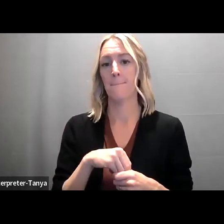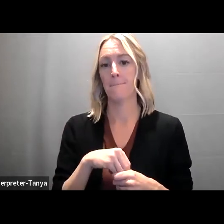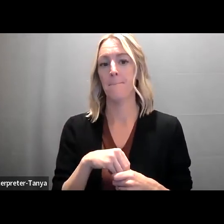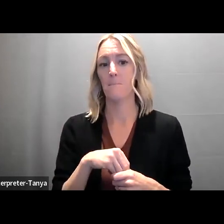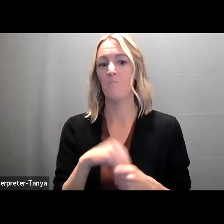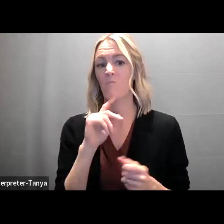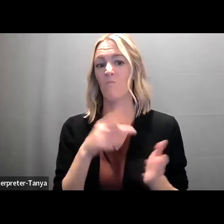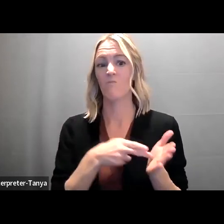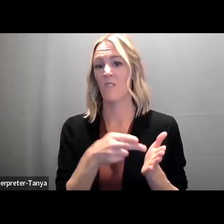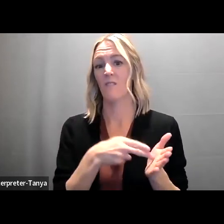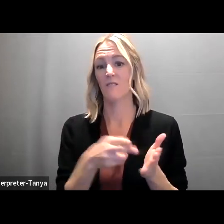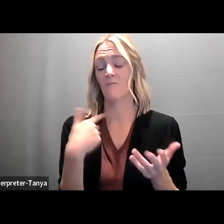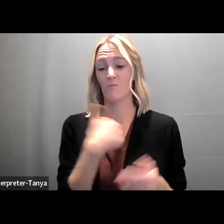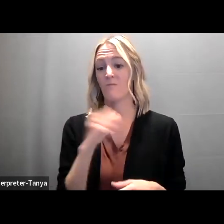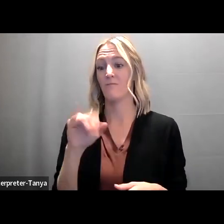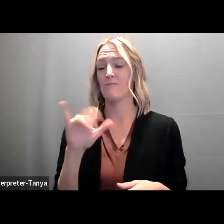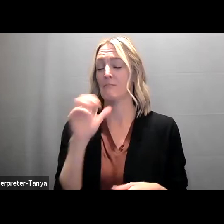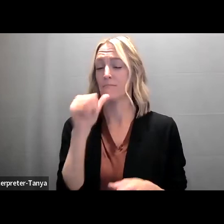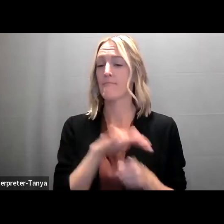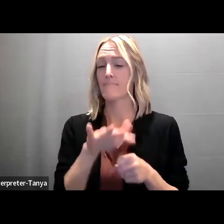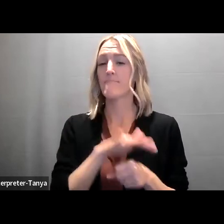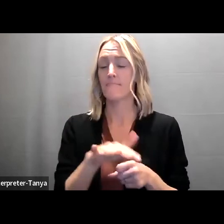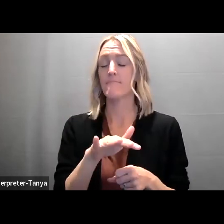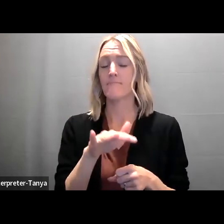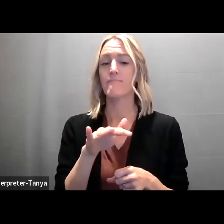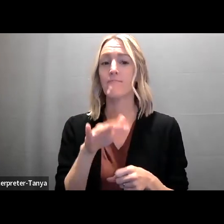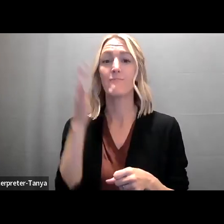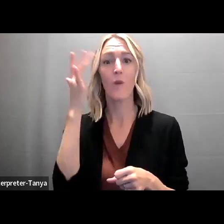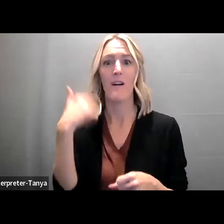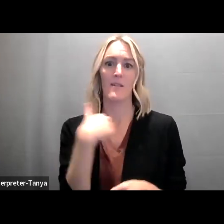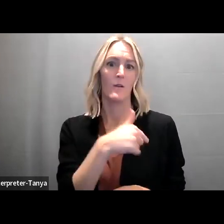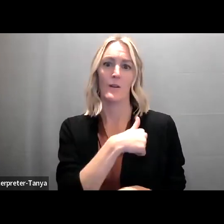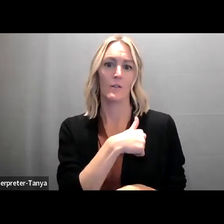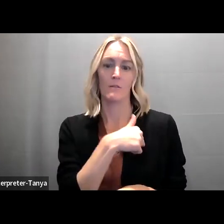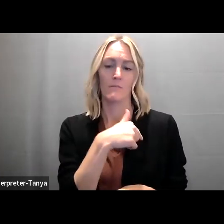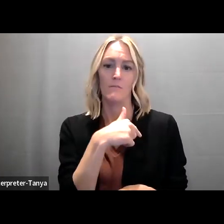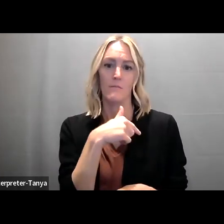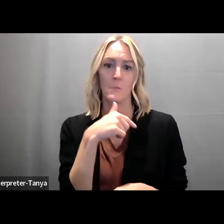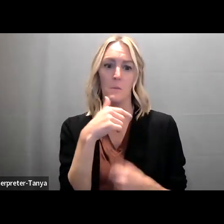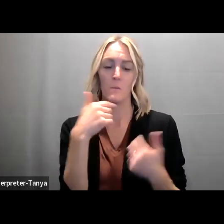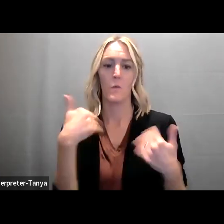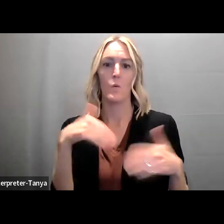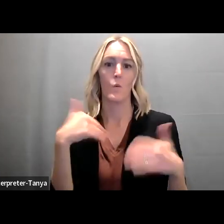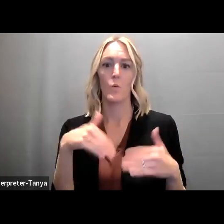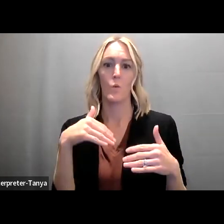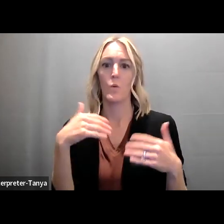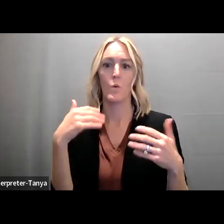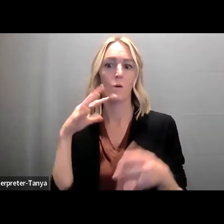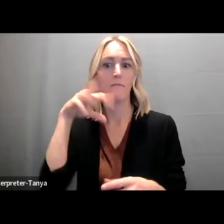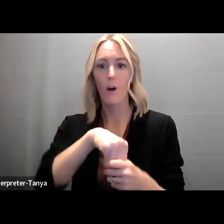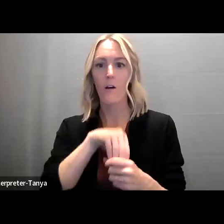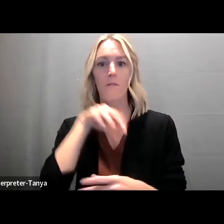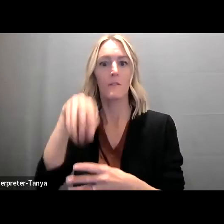WIA SILCKs don't do enough of because we're so engaged engulfed in doing the work sometimes